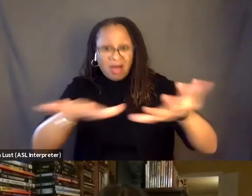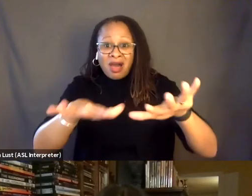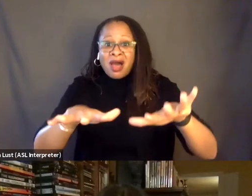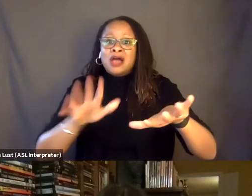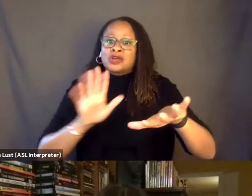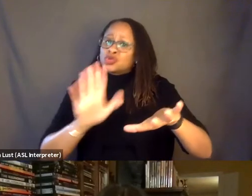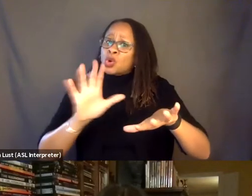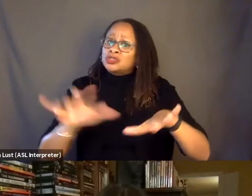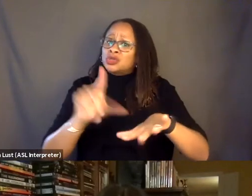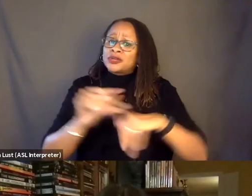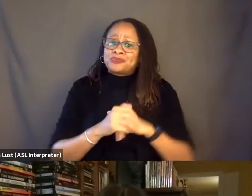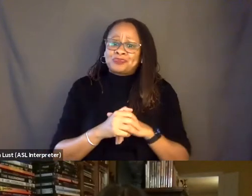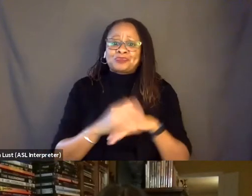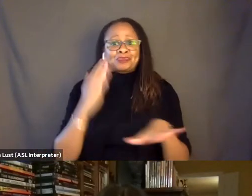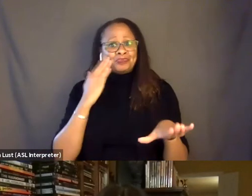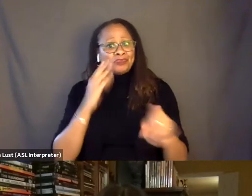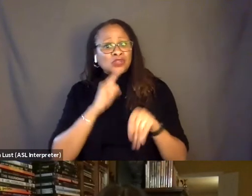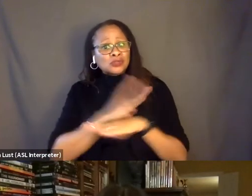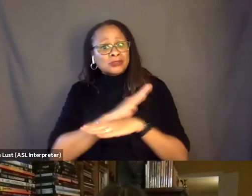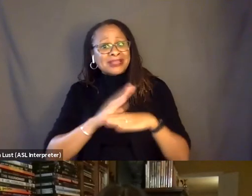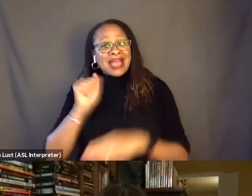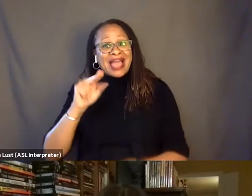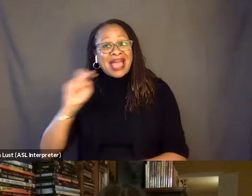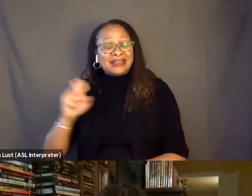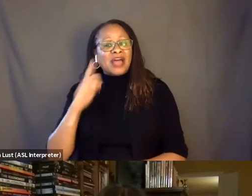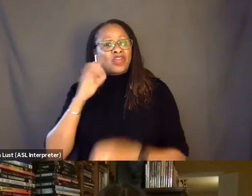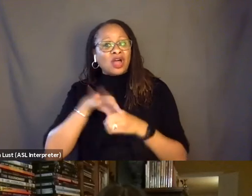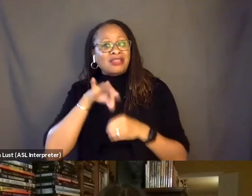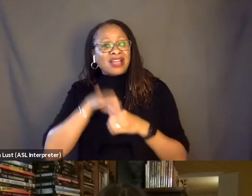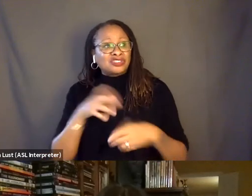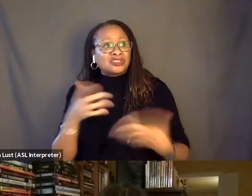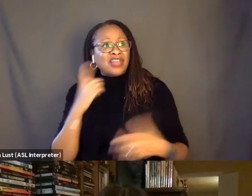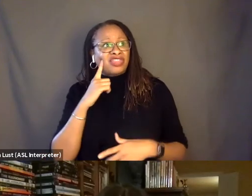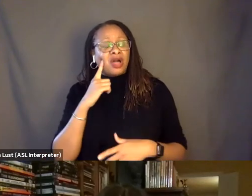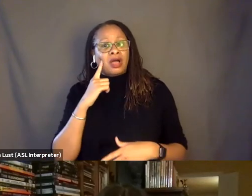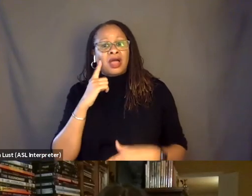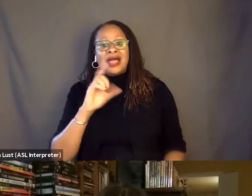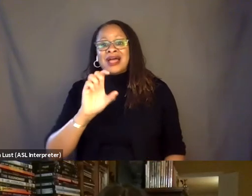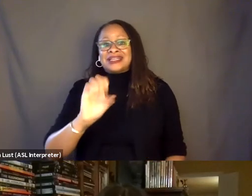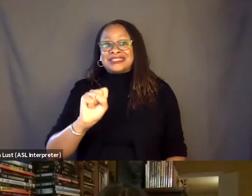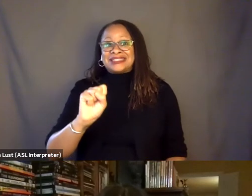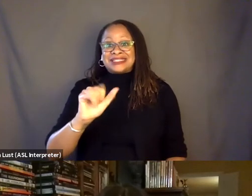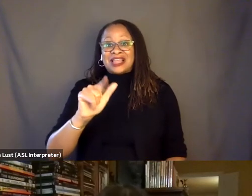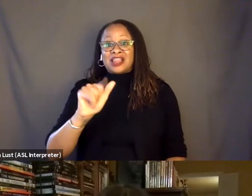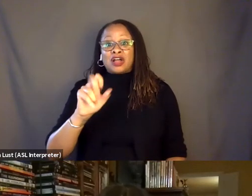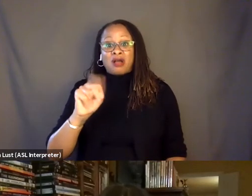Actually Anne, you know, elections, I thought, gosh, Silicon Valley's sins are coming home to roost